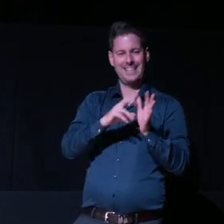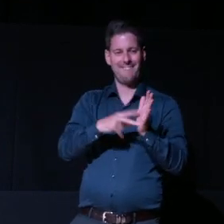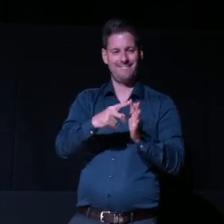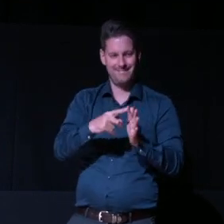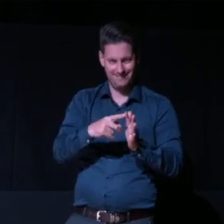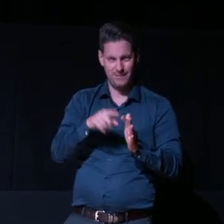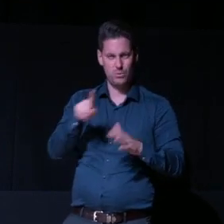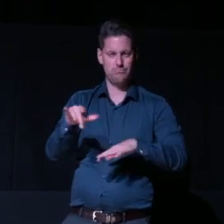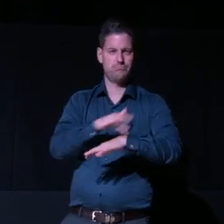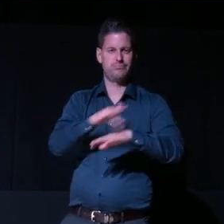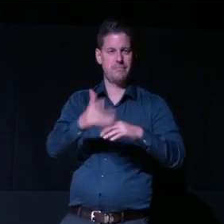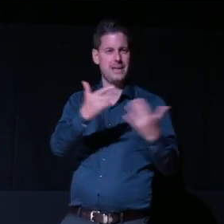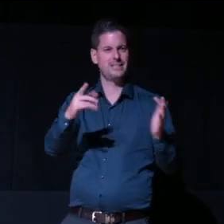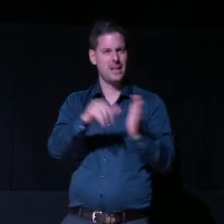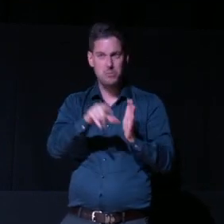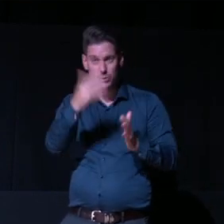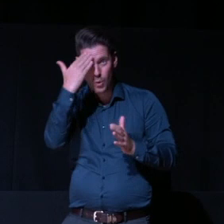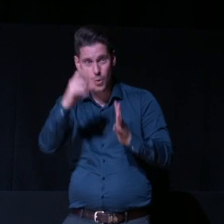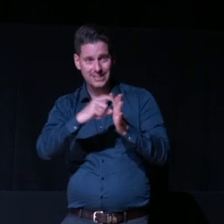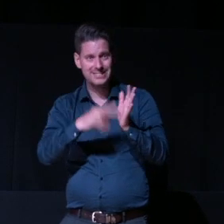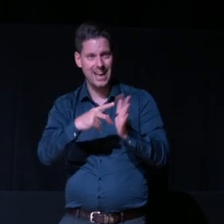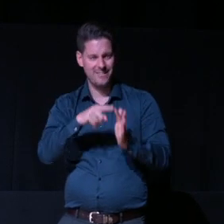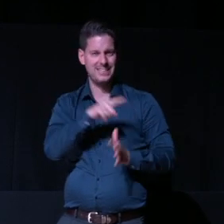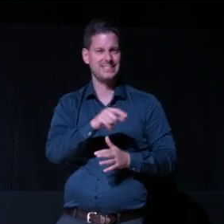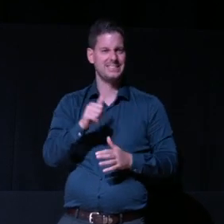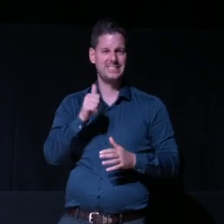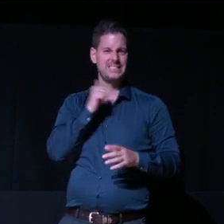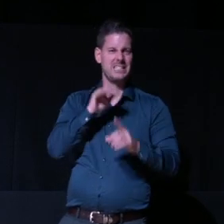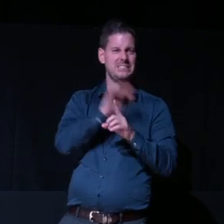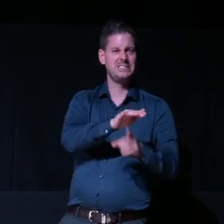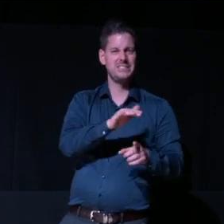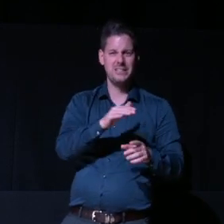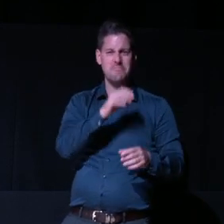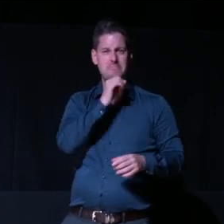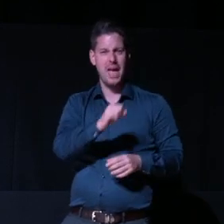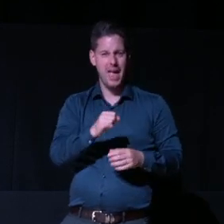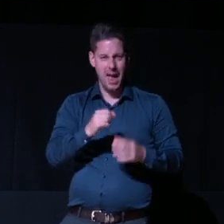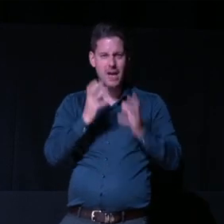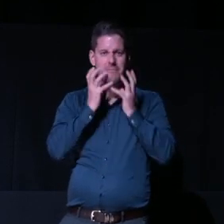for those who aren't aware of Dave, Dave is a sexist hack male comedian with a neck beard. You've seen him.